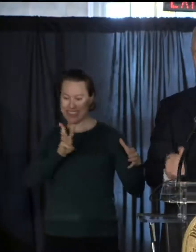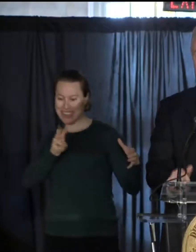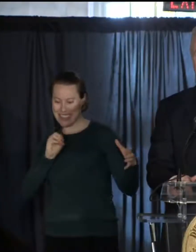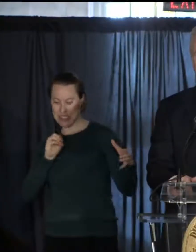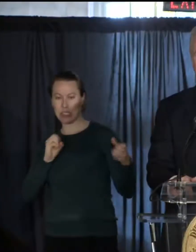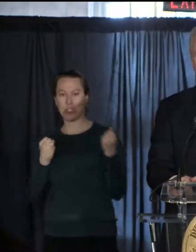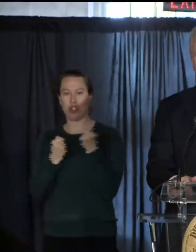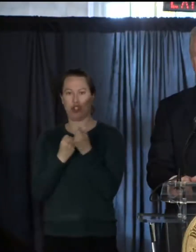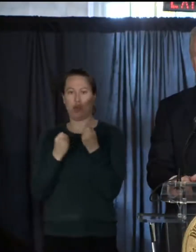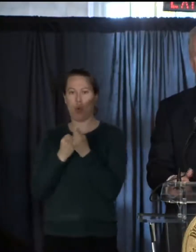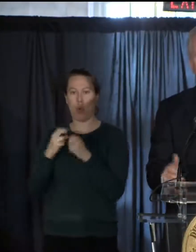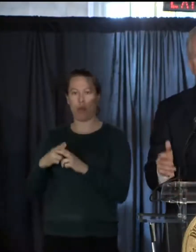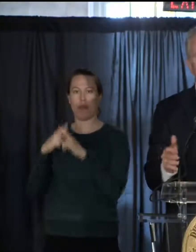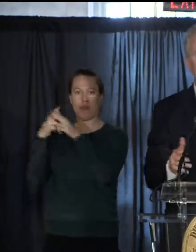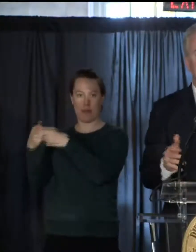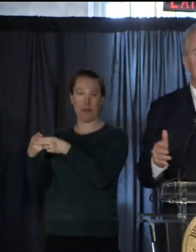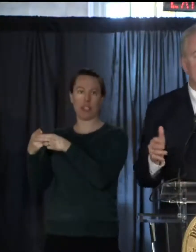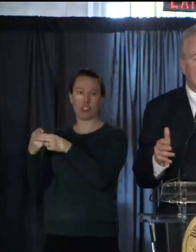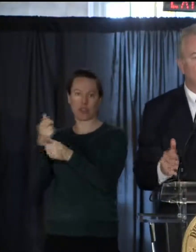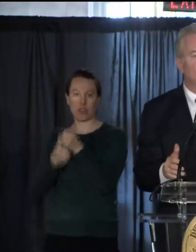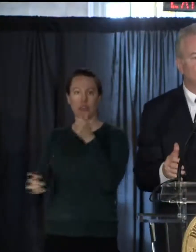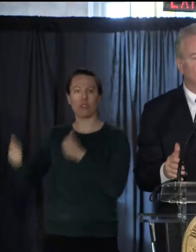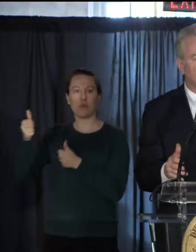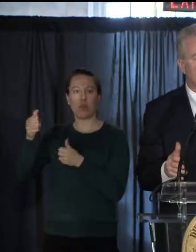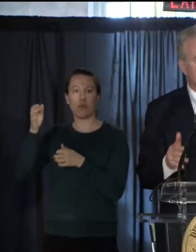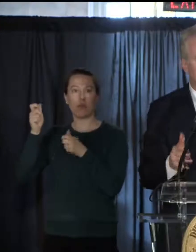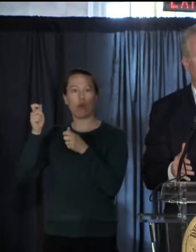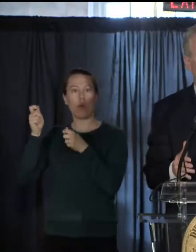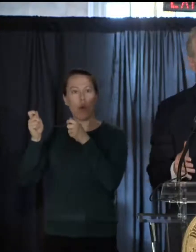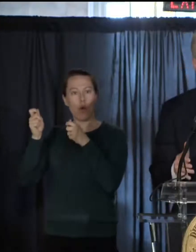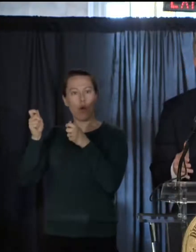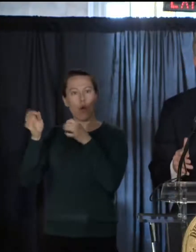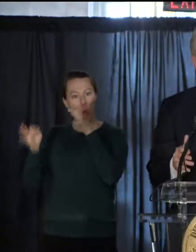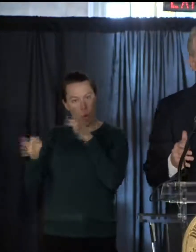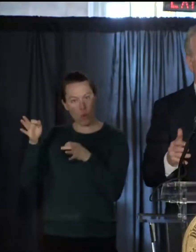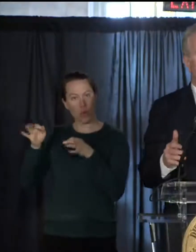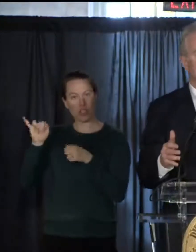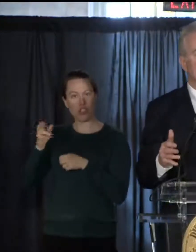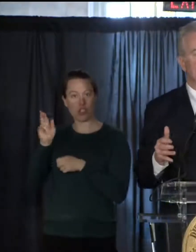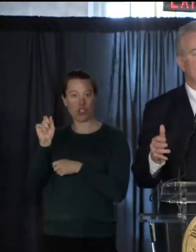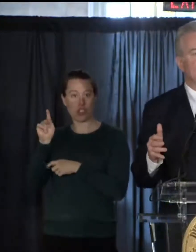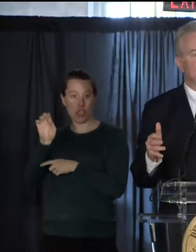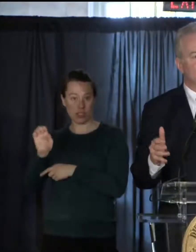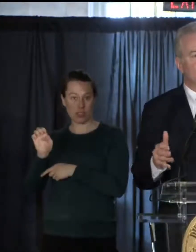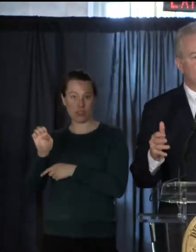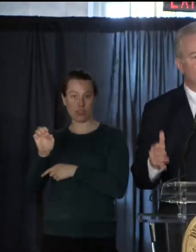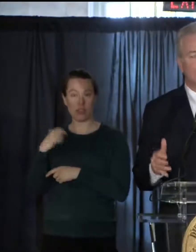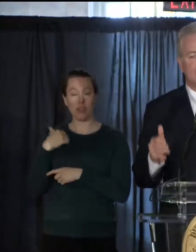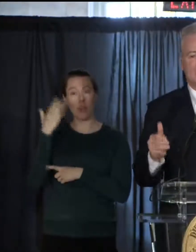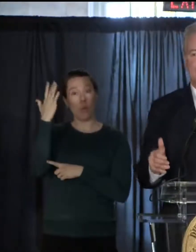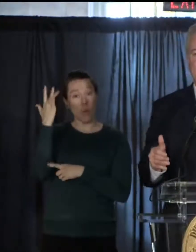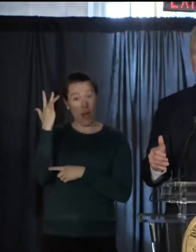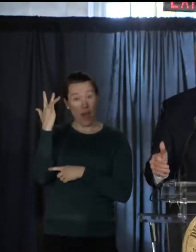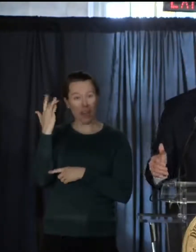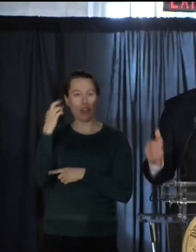SUPREME COURT JUSTICE AND THE REASON FOR THAT RULE IS CLEAR. BECAUSE IT IS REALLY IMPORTANT THAT SOMEBODY WHO IS GOING TO